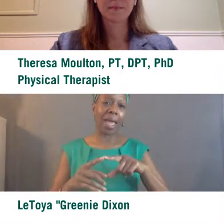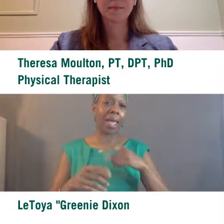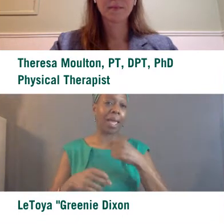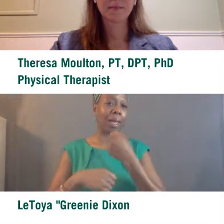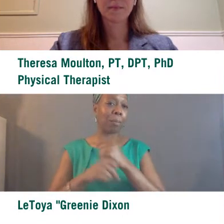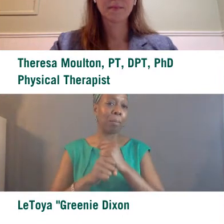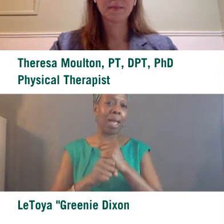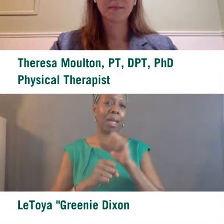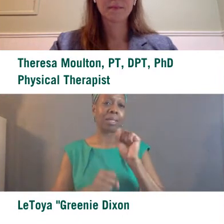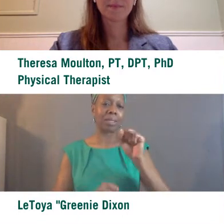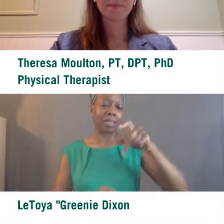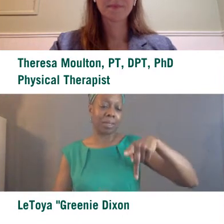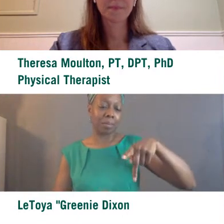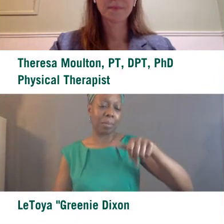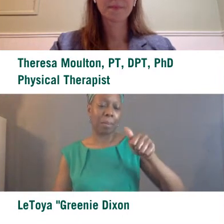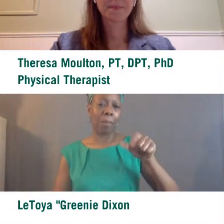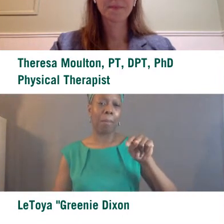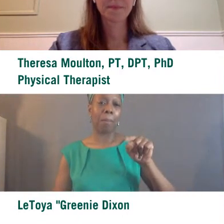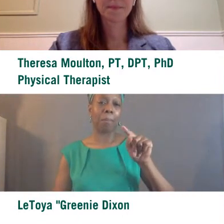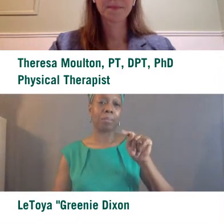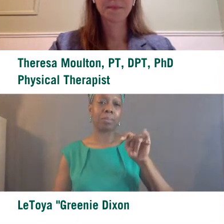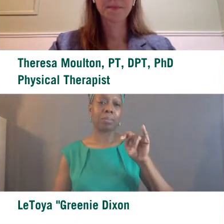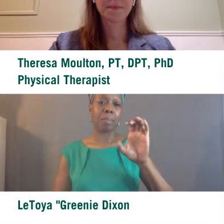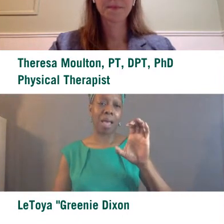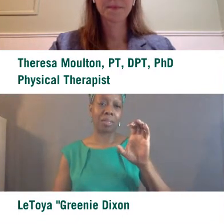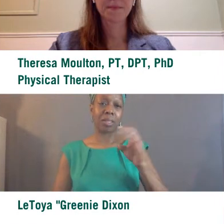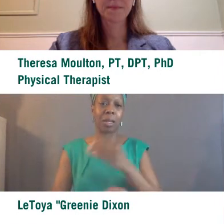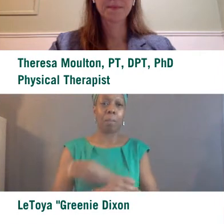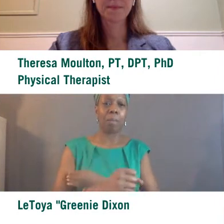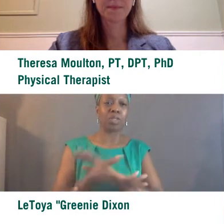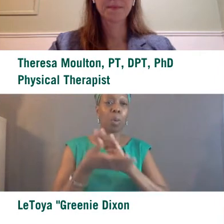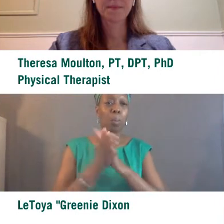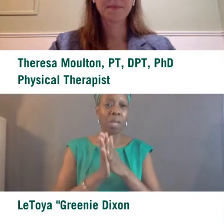So we know that muscles that have some spasticity